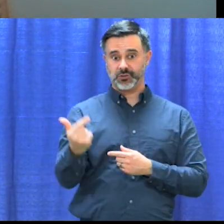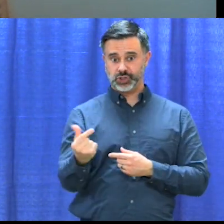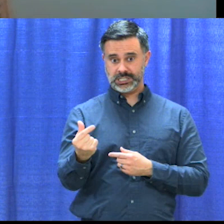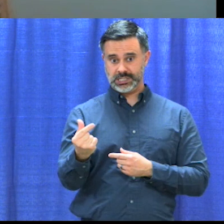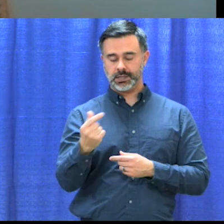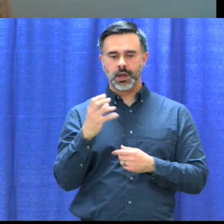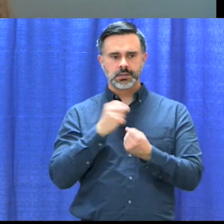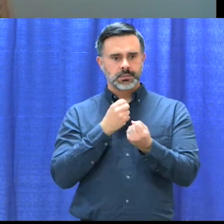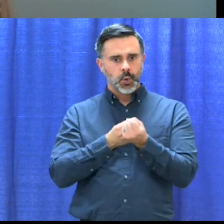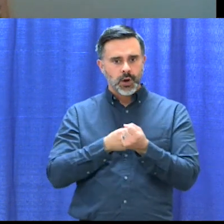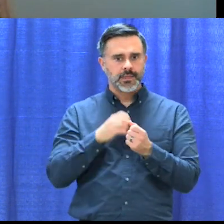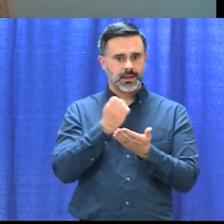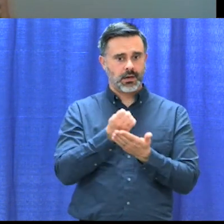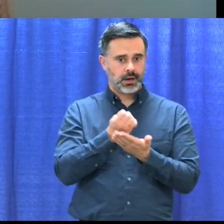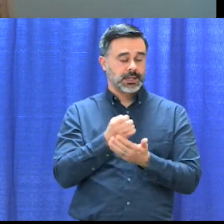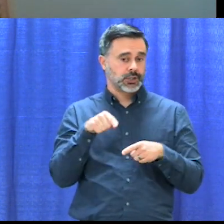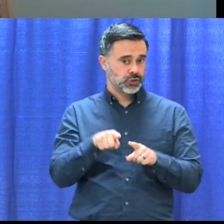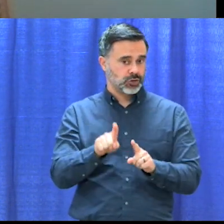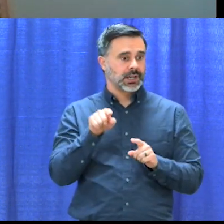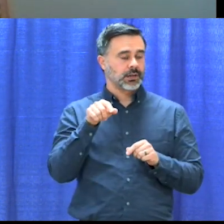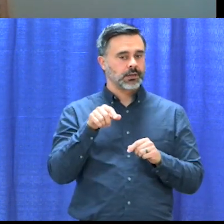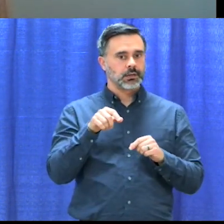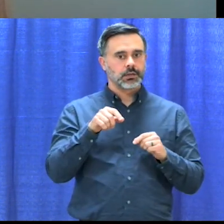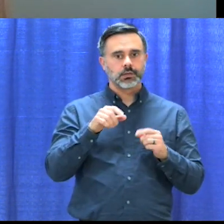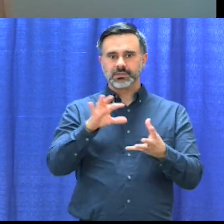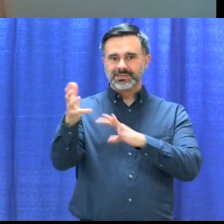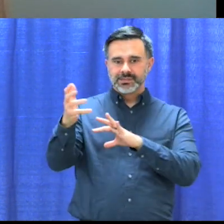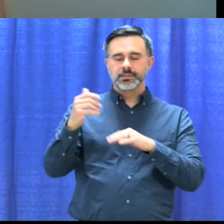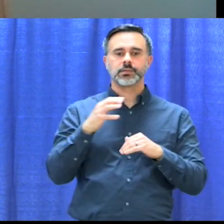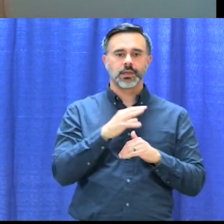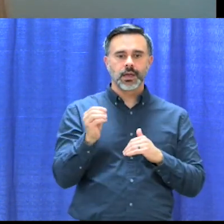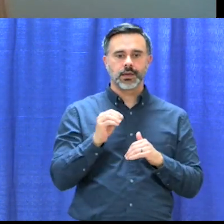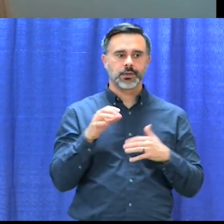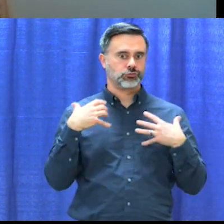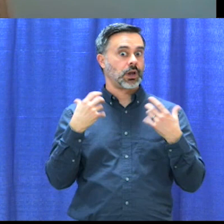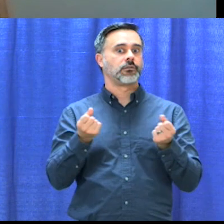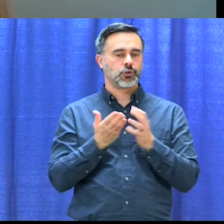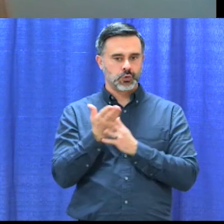the economy during this period of disruption and certainly recovery in the economy.